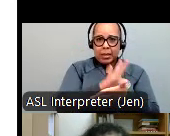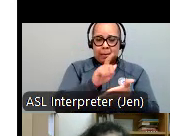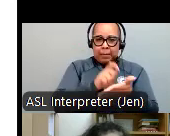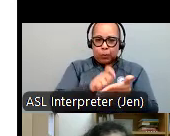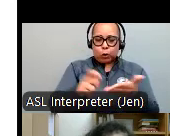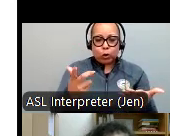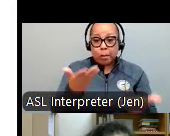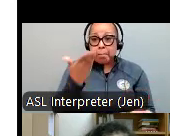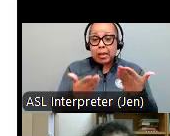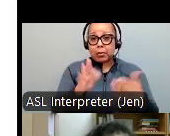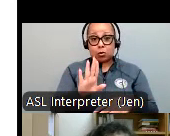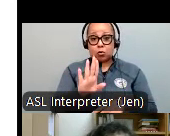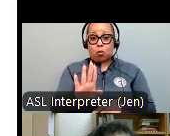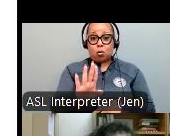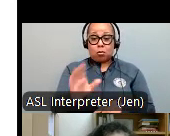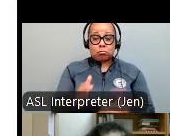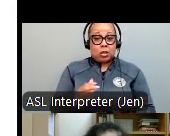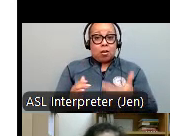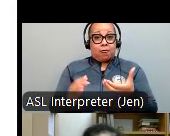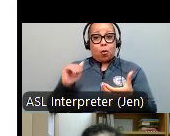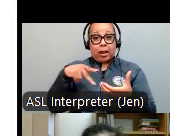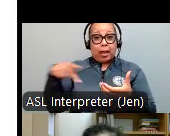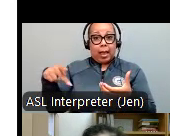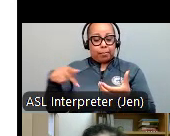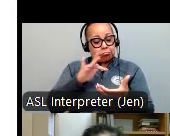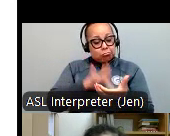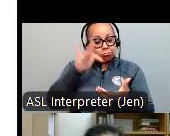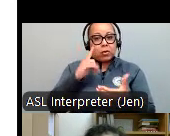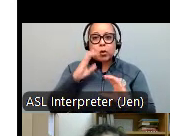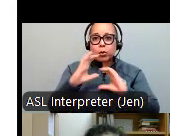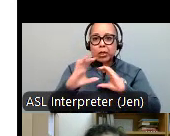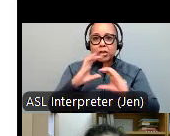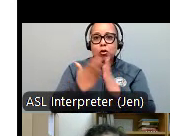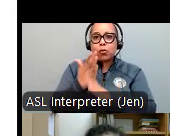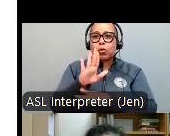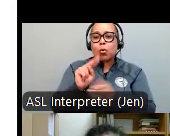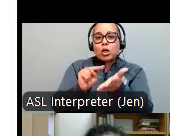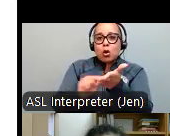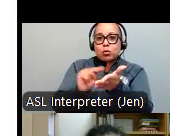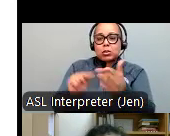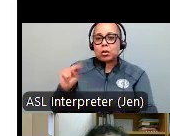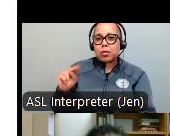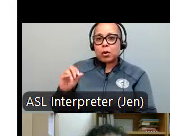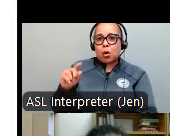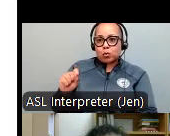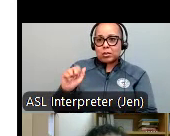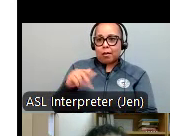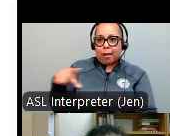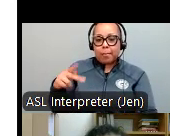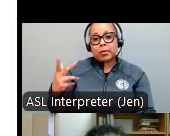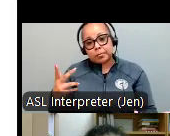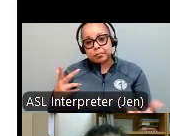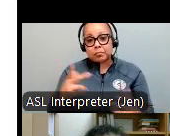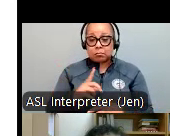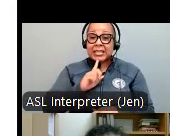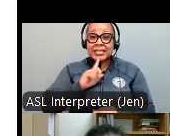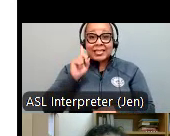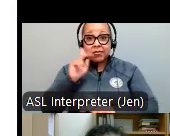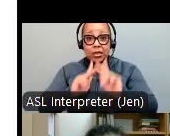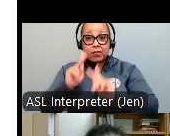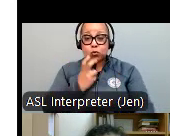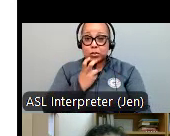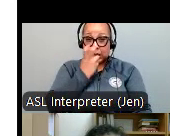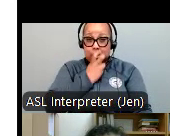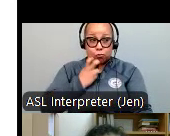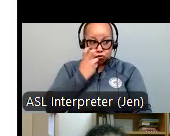using your phone app to communicate, through your notes app. Some Deaf individuals lip read, so it's